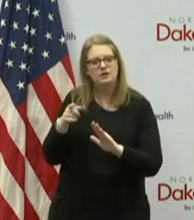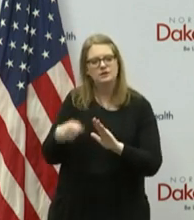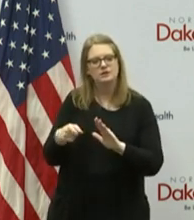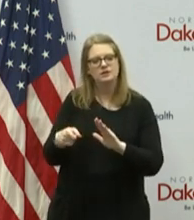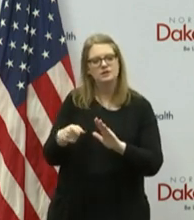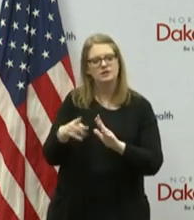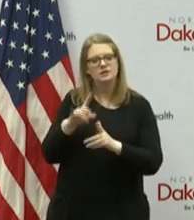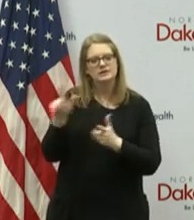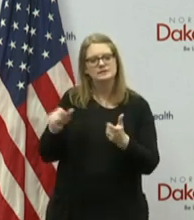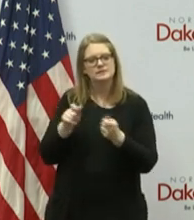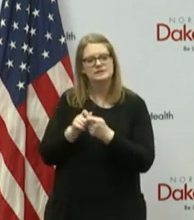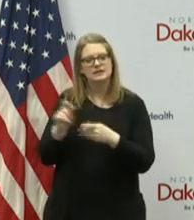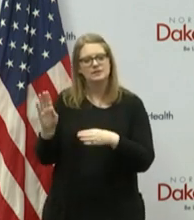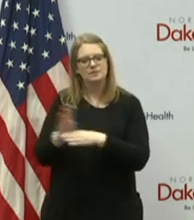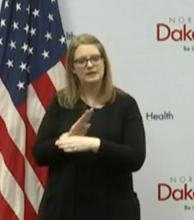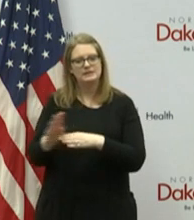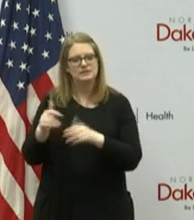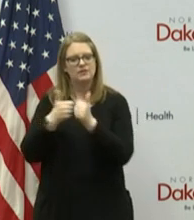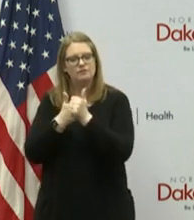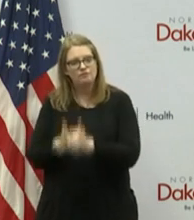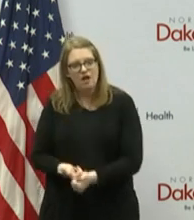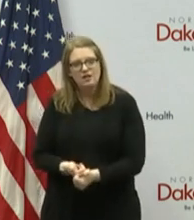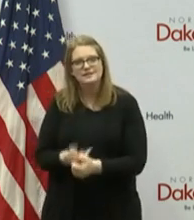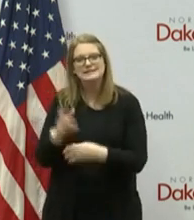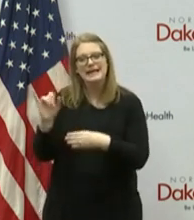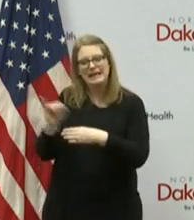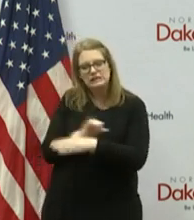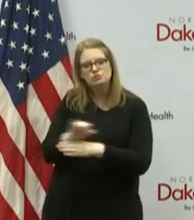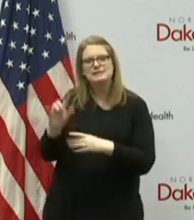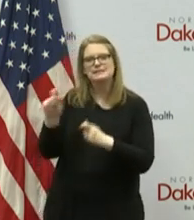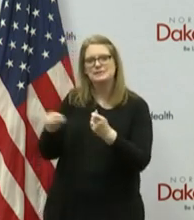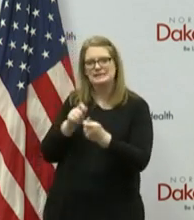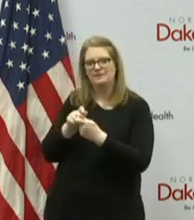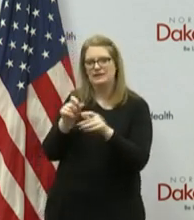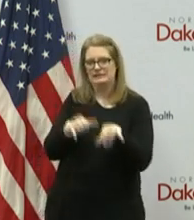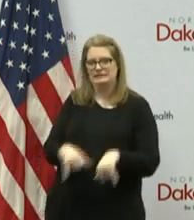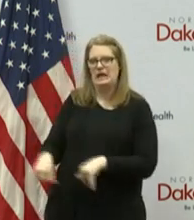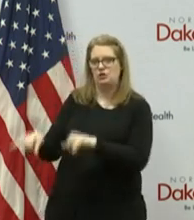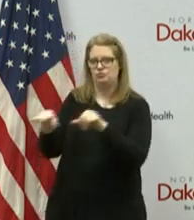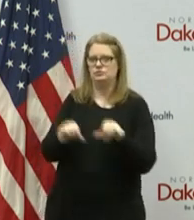POLLING UP NEXT ON THIS THEY HAVE HAD REVISIONS BUT THESE ARE GUIDELINES FOR BUSINESSES THAT ARE RESUMING GUIDELINES OR CONTINUING TO OPERATE IN THERE